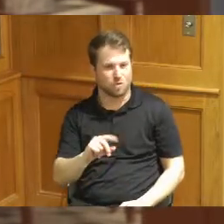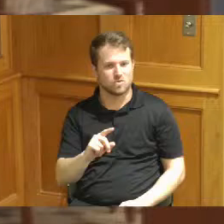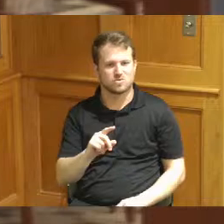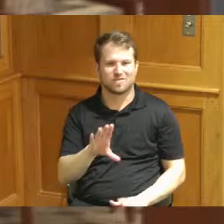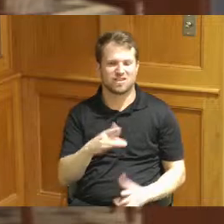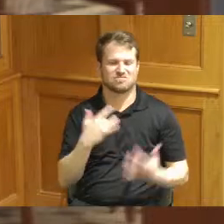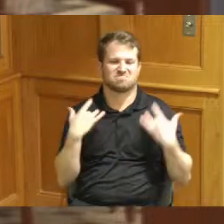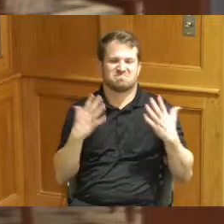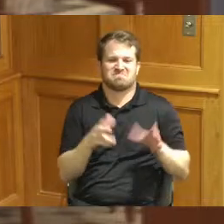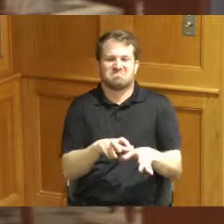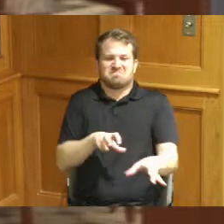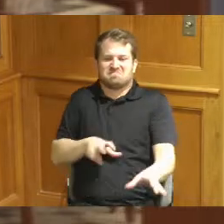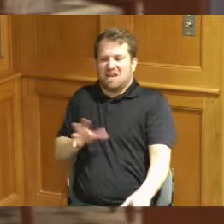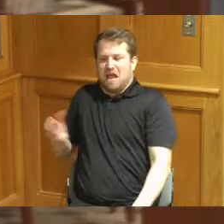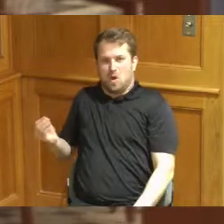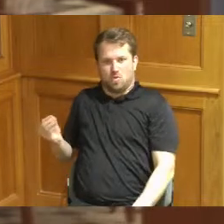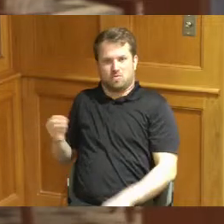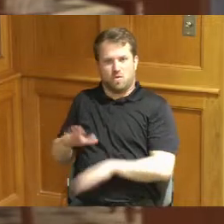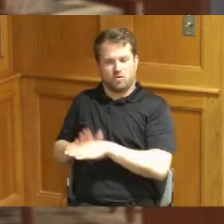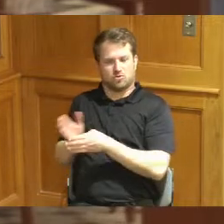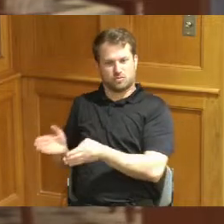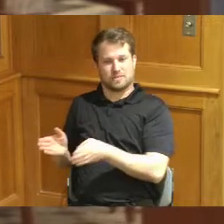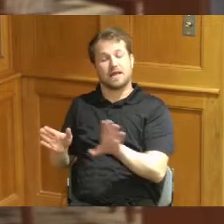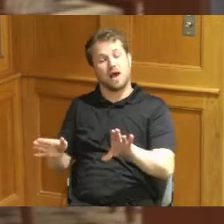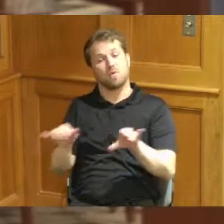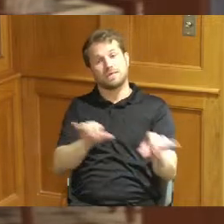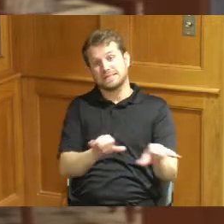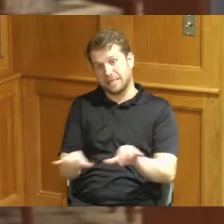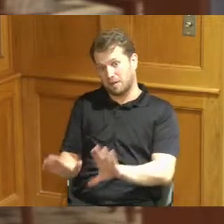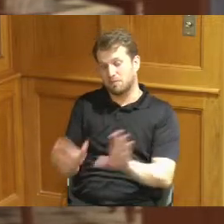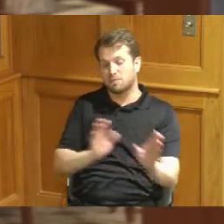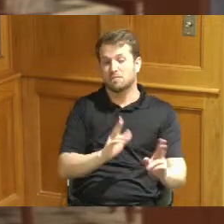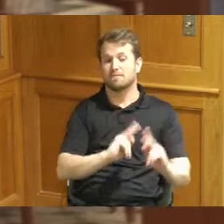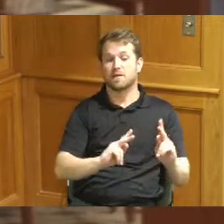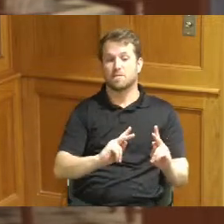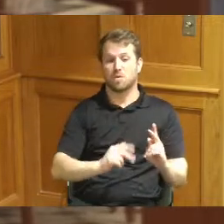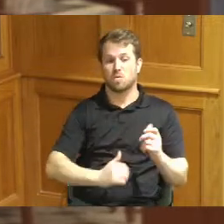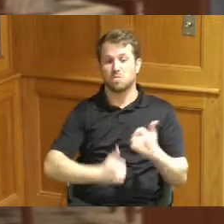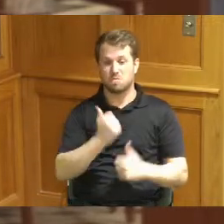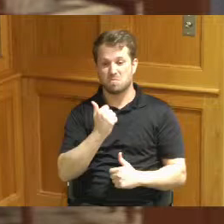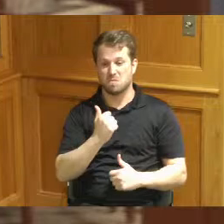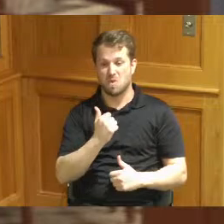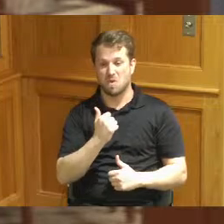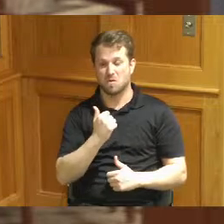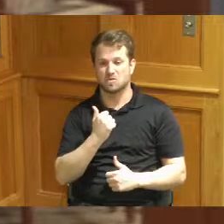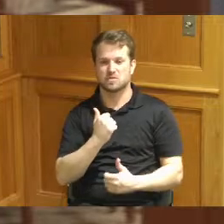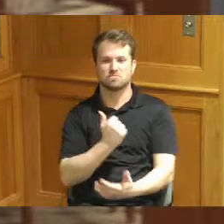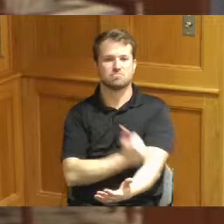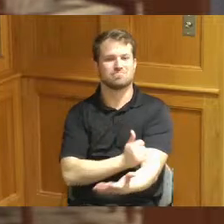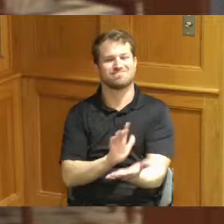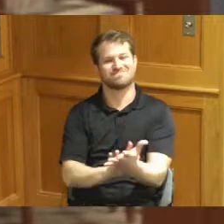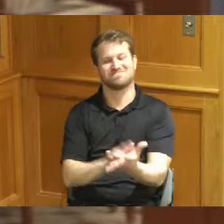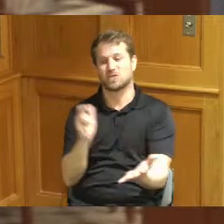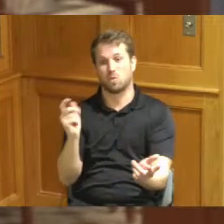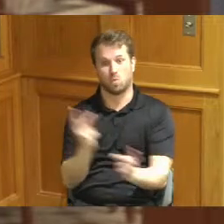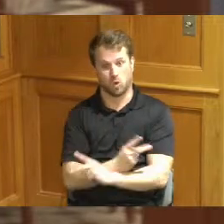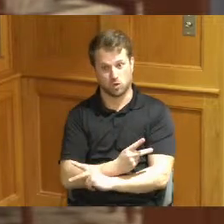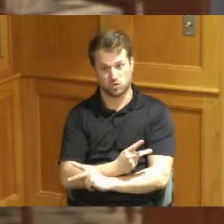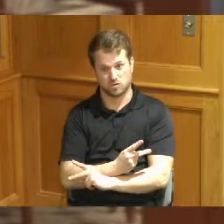street instead similarly the people with the most hardcore substance abuse issues they know they're